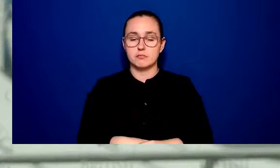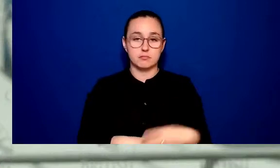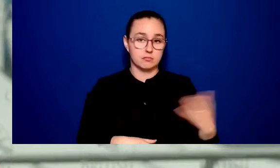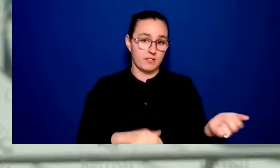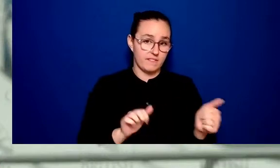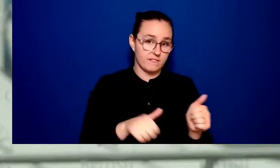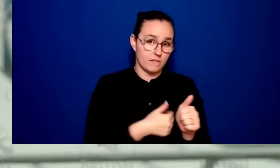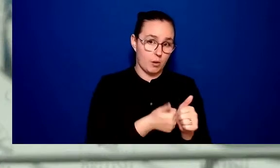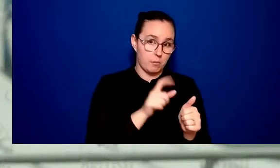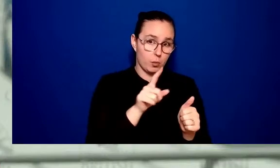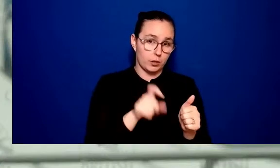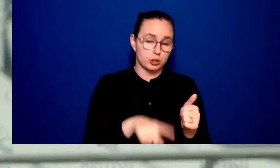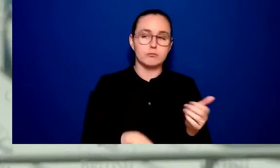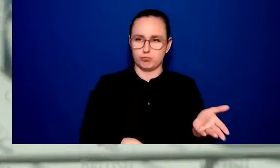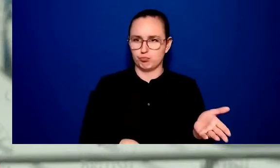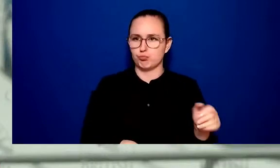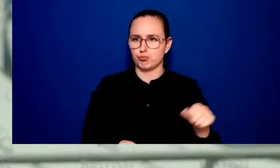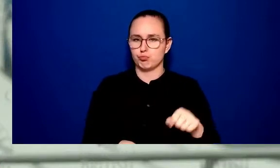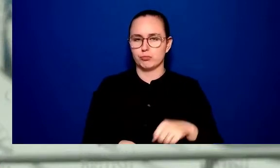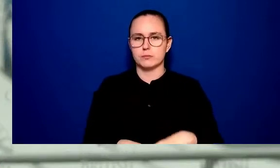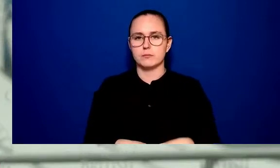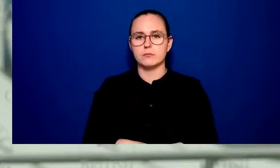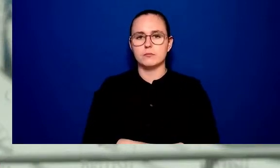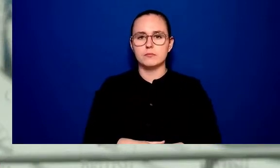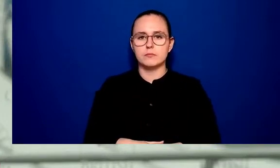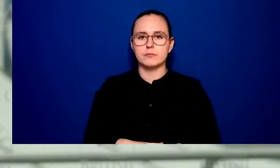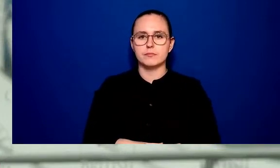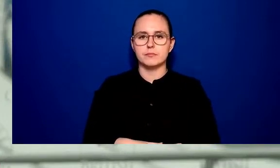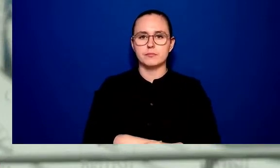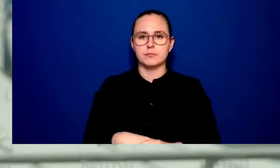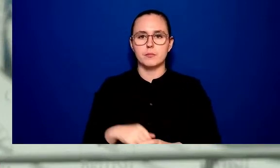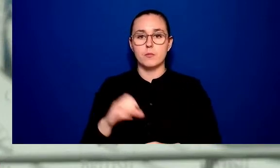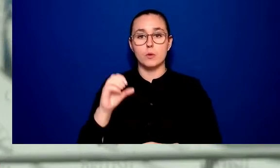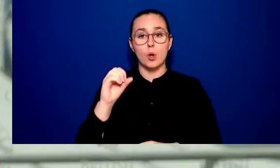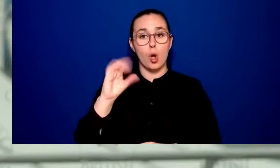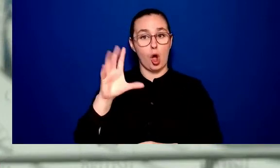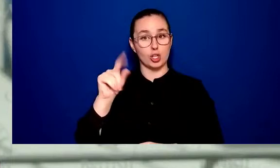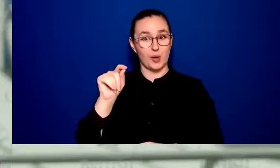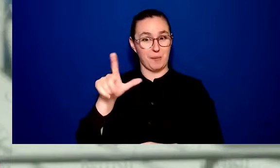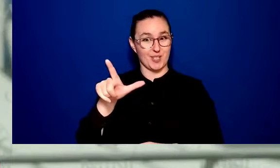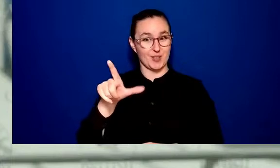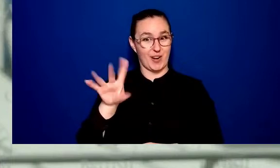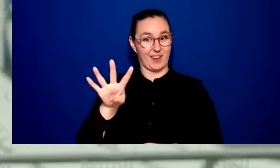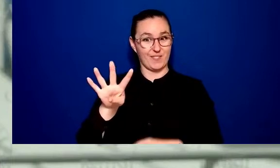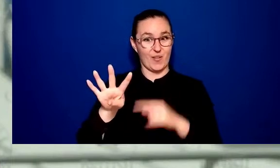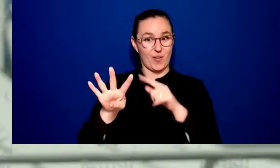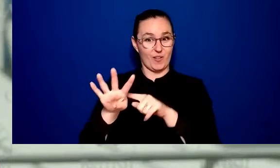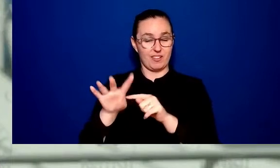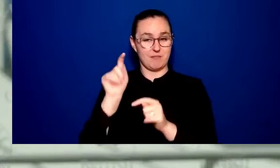October 24th fast approaching proof of two shots for the vaccine card. What